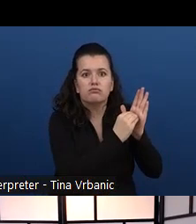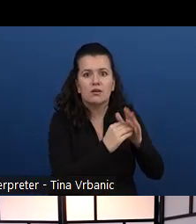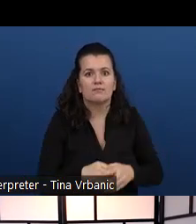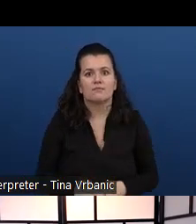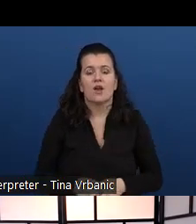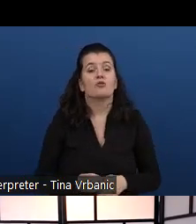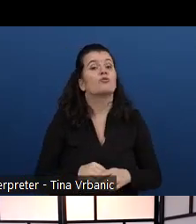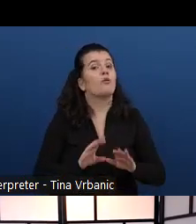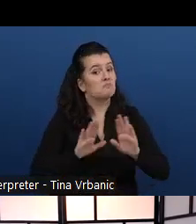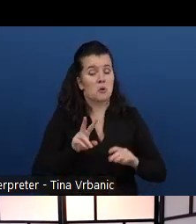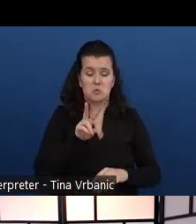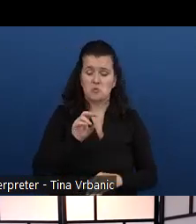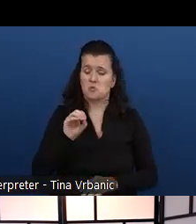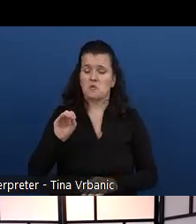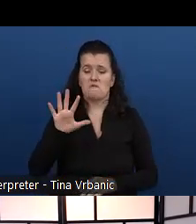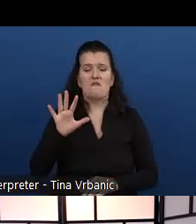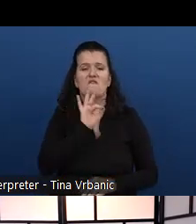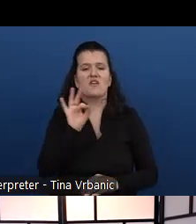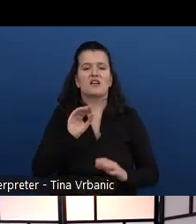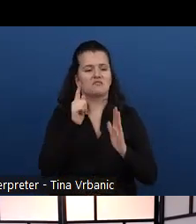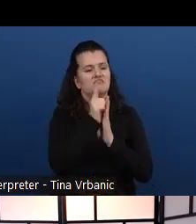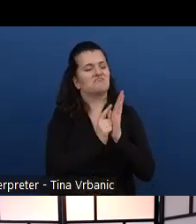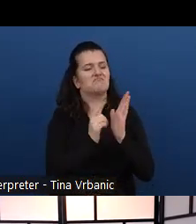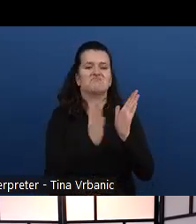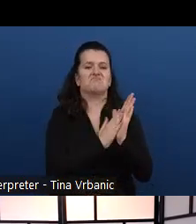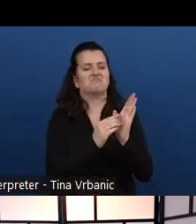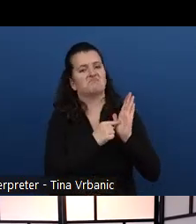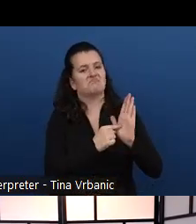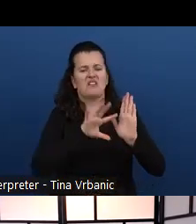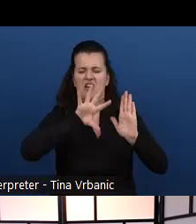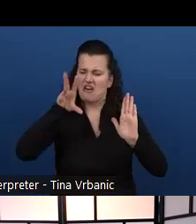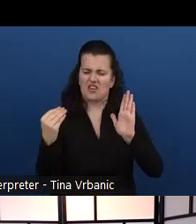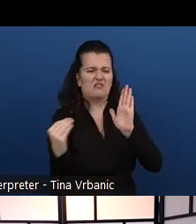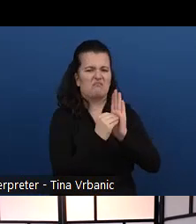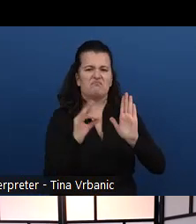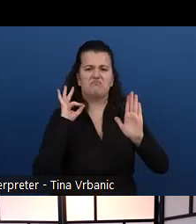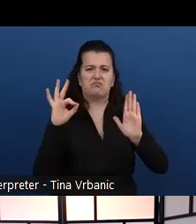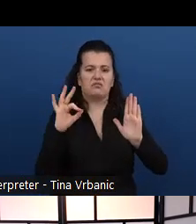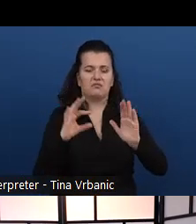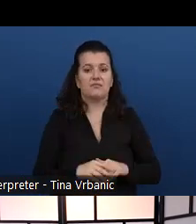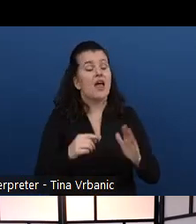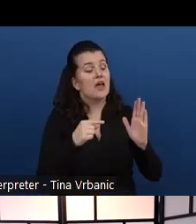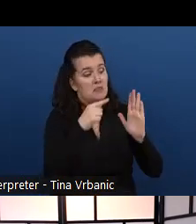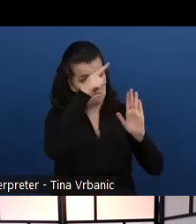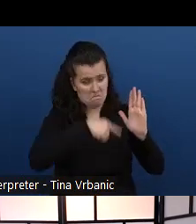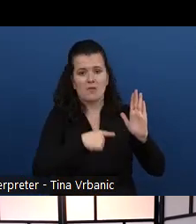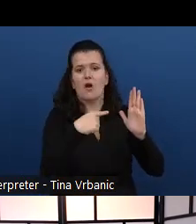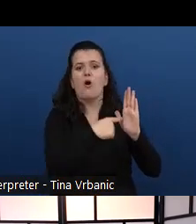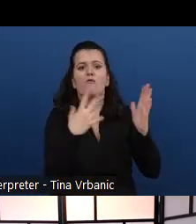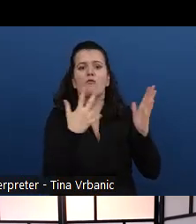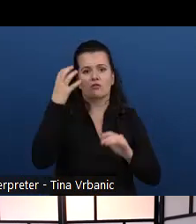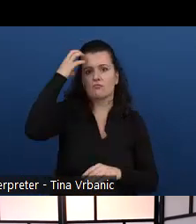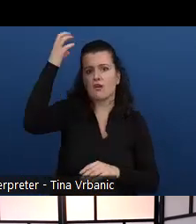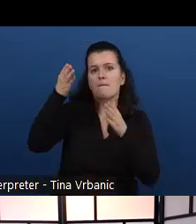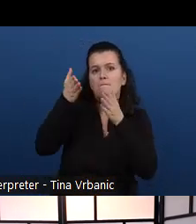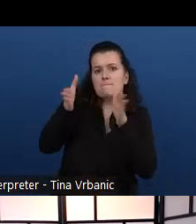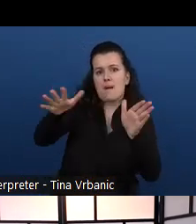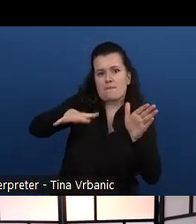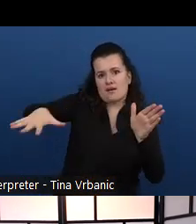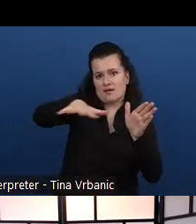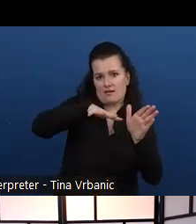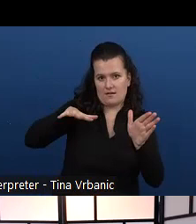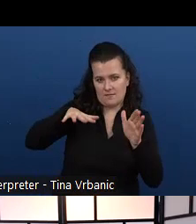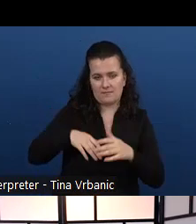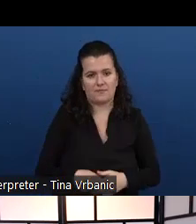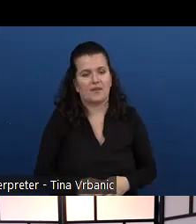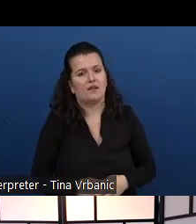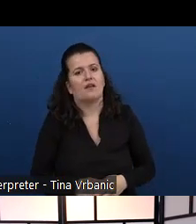It was only for the public sector, but it's the case with the Web Accessibility Directive.